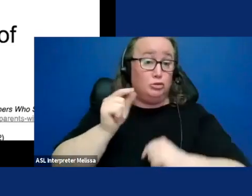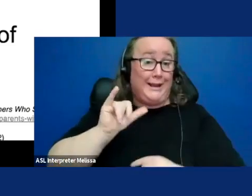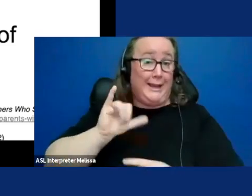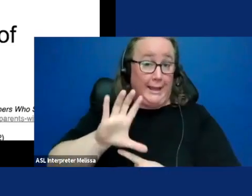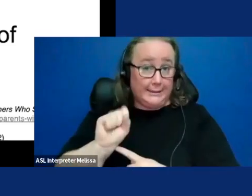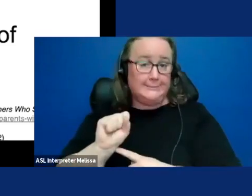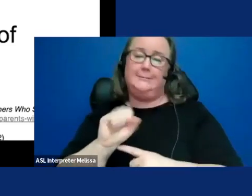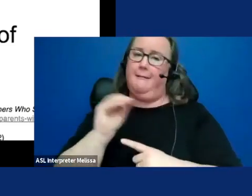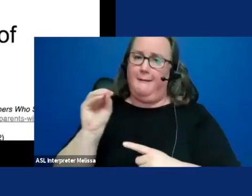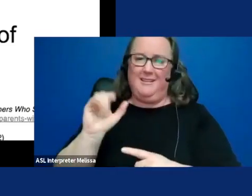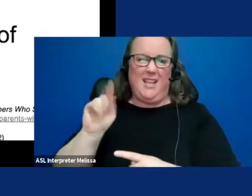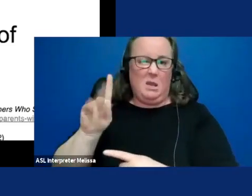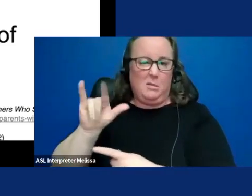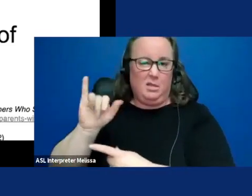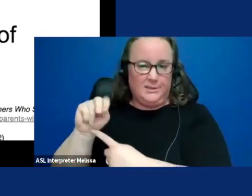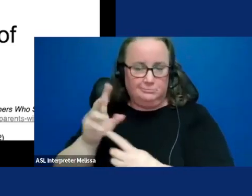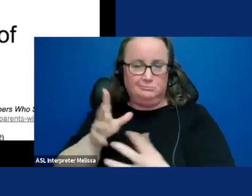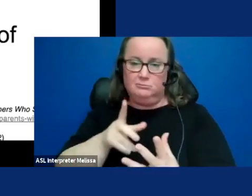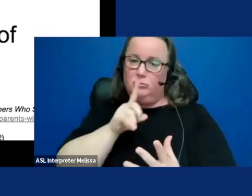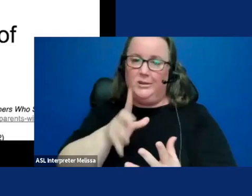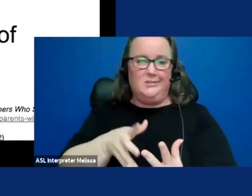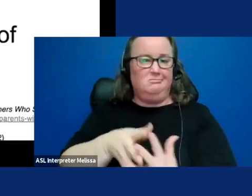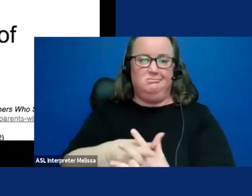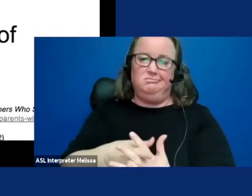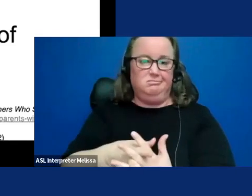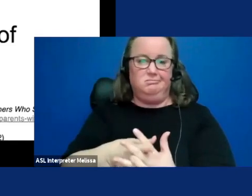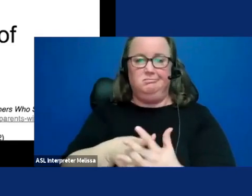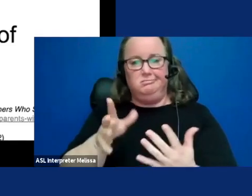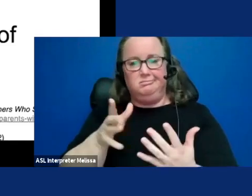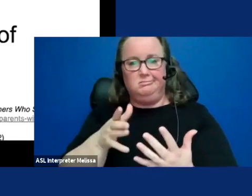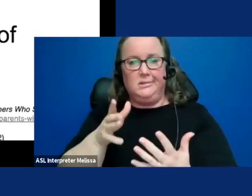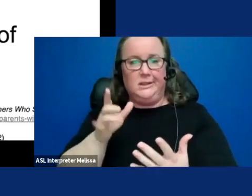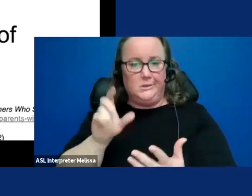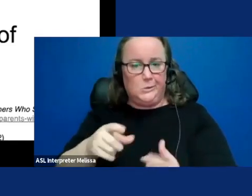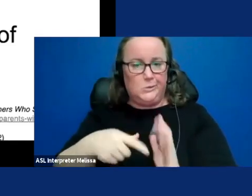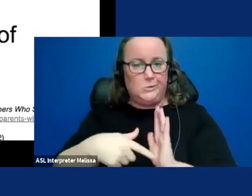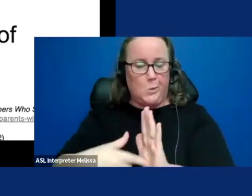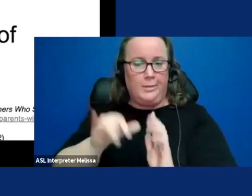our understanding that the presence of certain divergent behaviors or